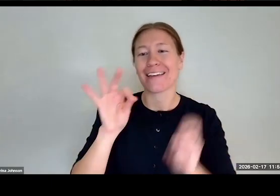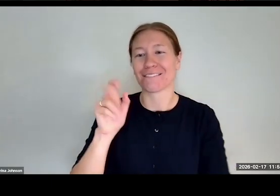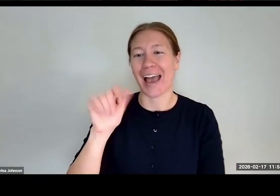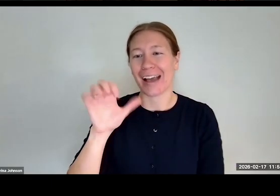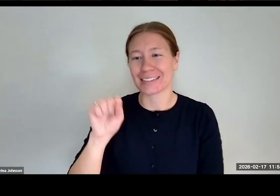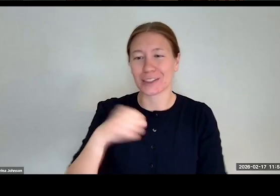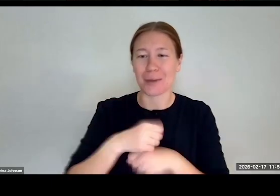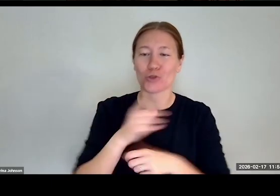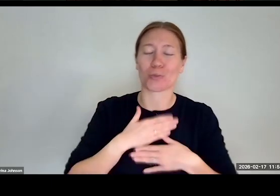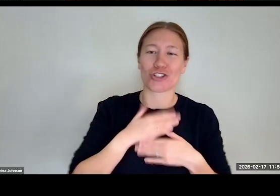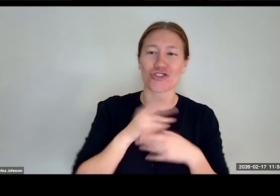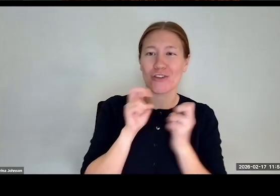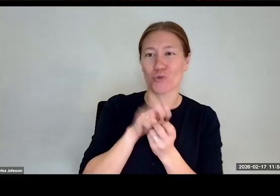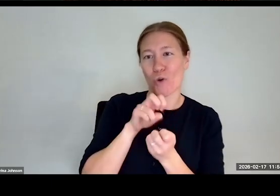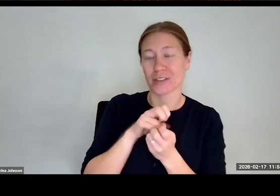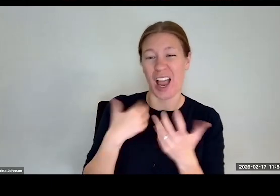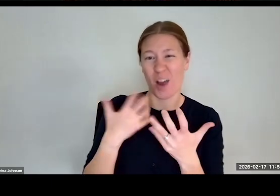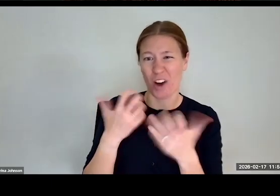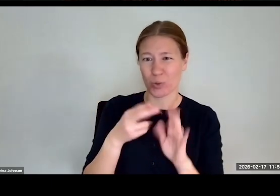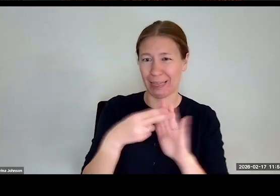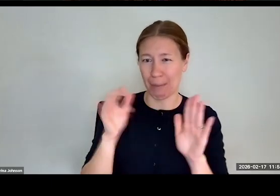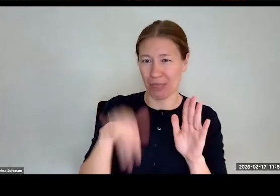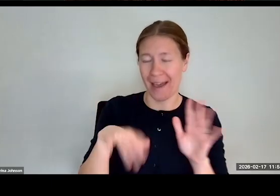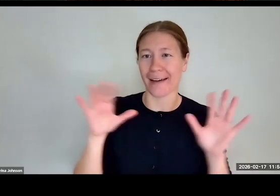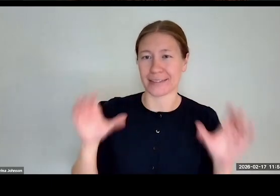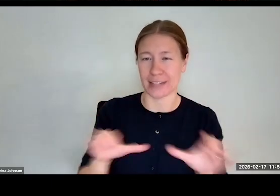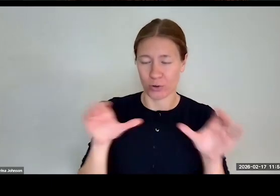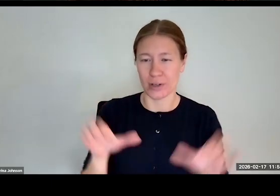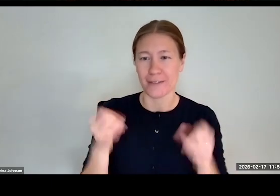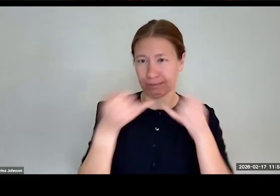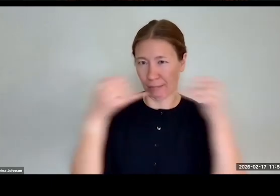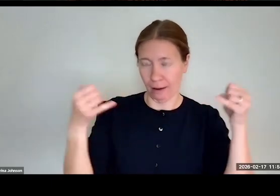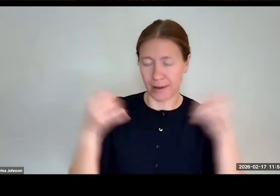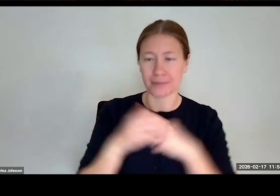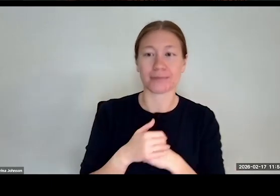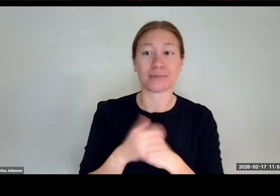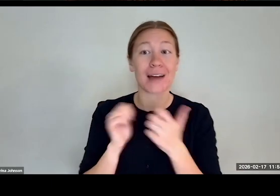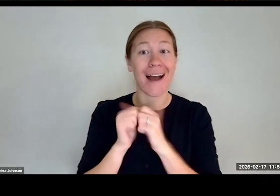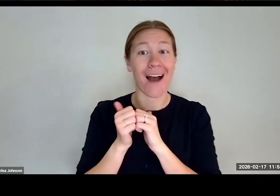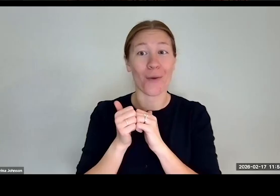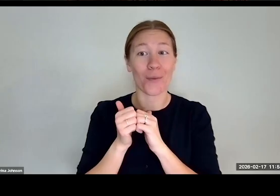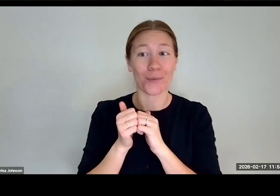This I want to mark as decorative. In order to do that, I want to go into my upper toolbar ribbon